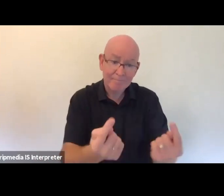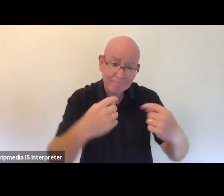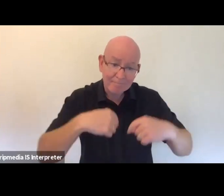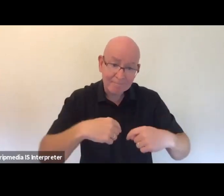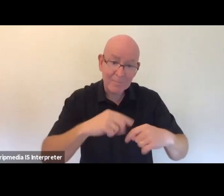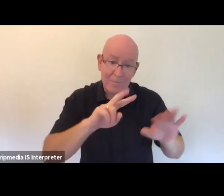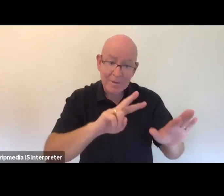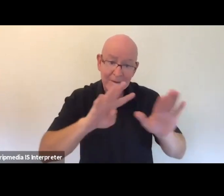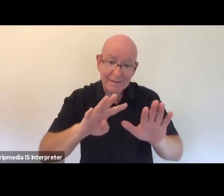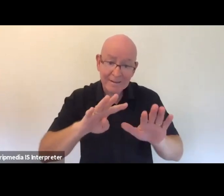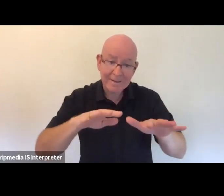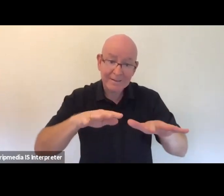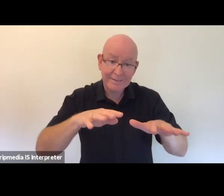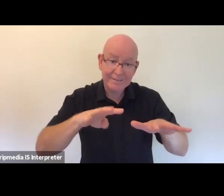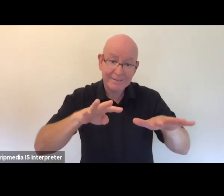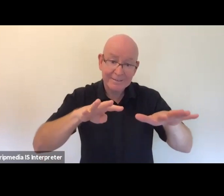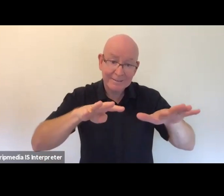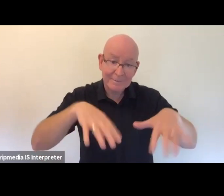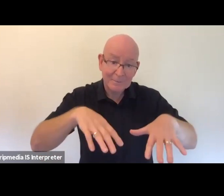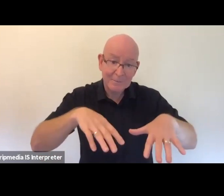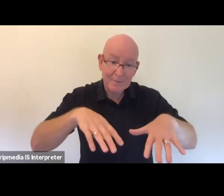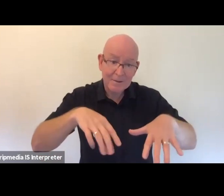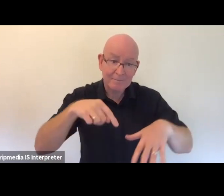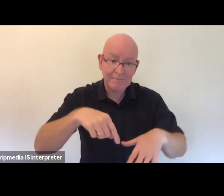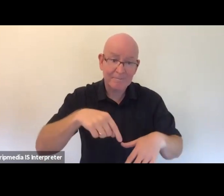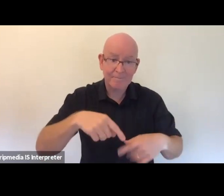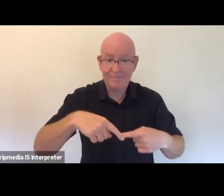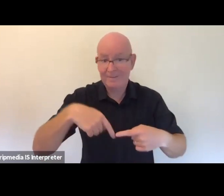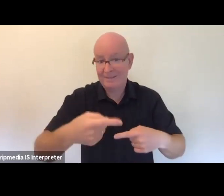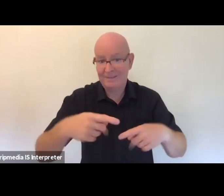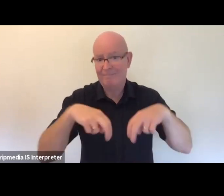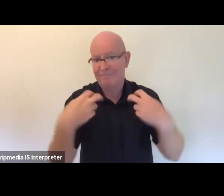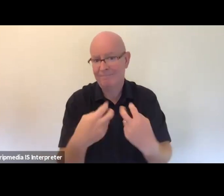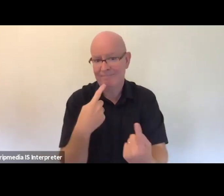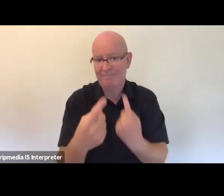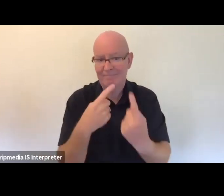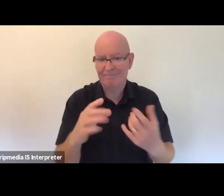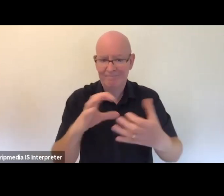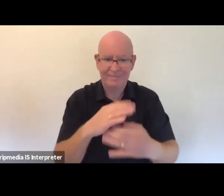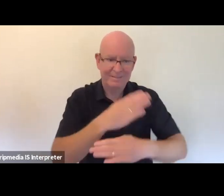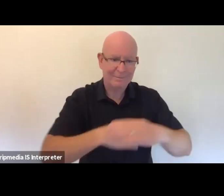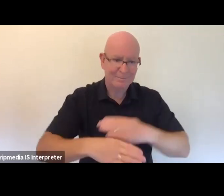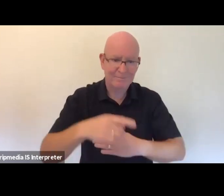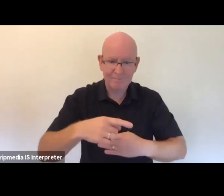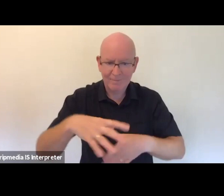in social protection for COVID-19 recovery and beyond. In the next webinar we will be diving into